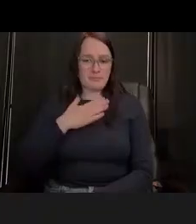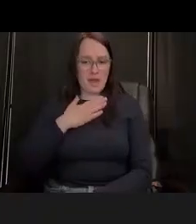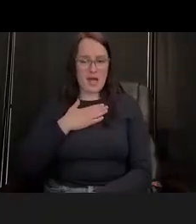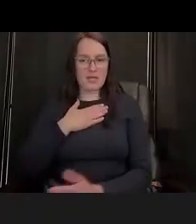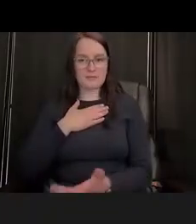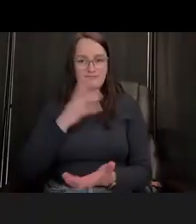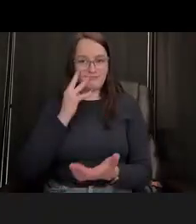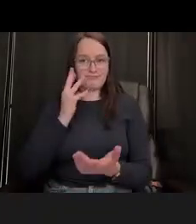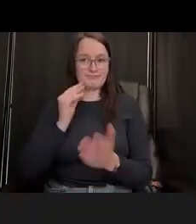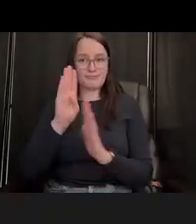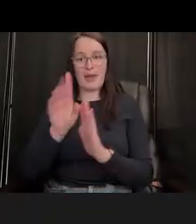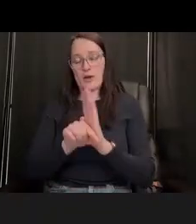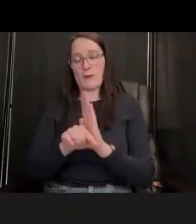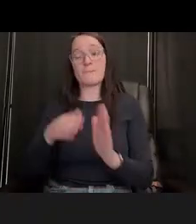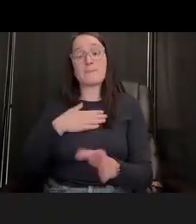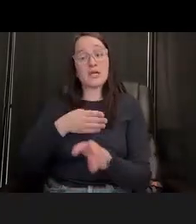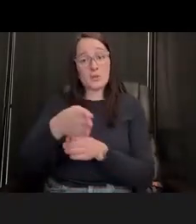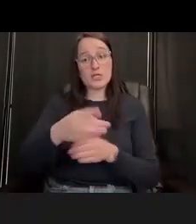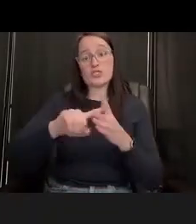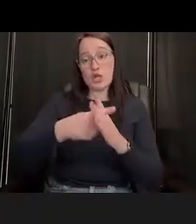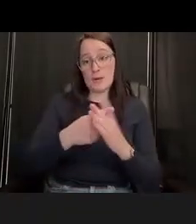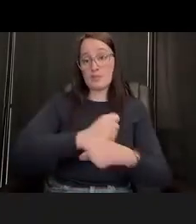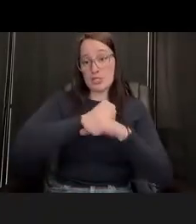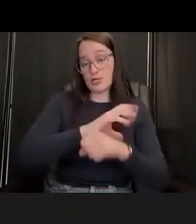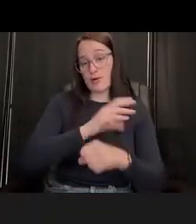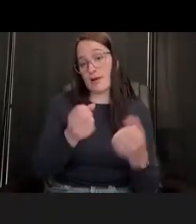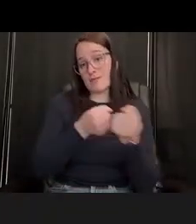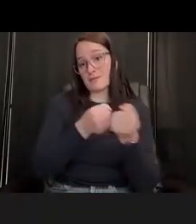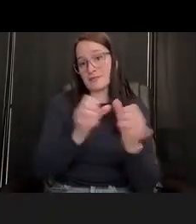my career at the Protection and Advocacy system in Washington state, which is called Disability